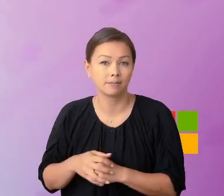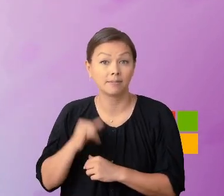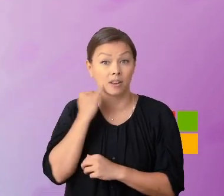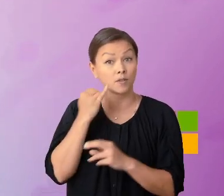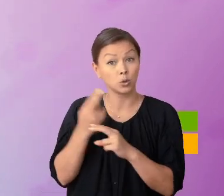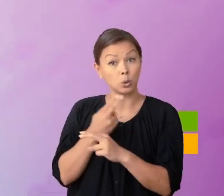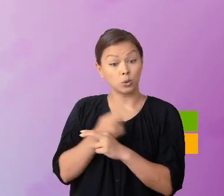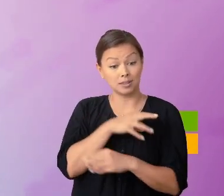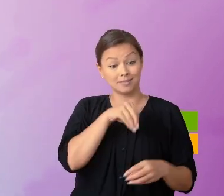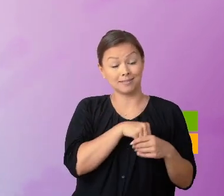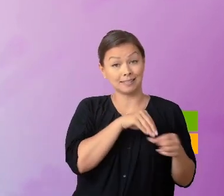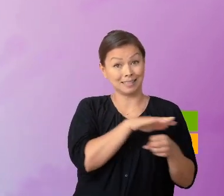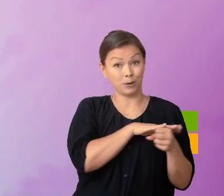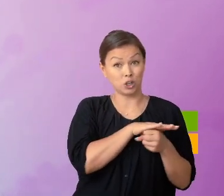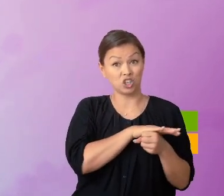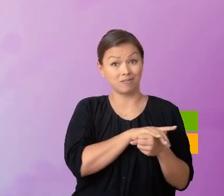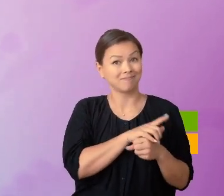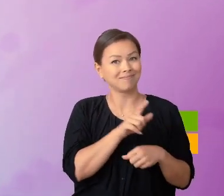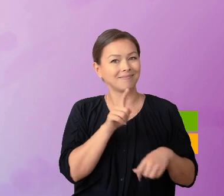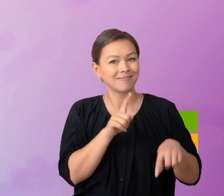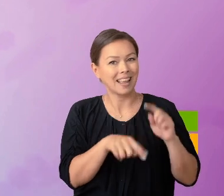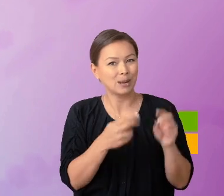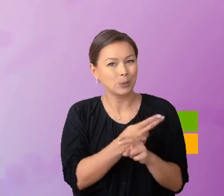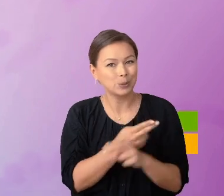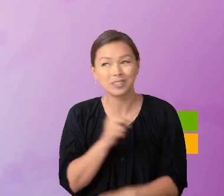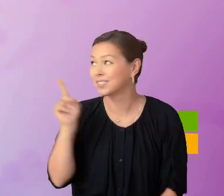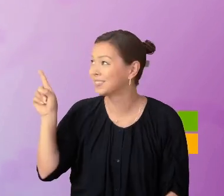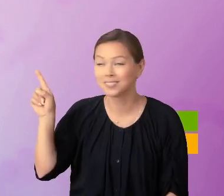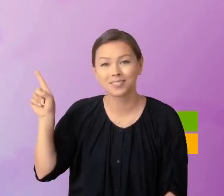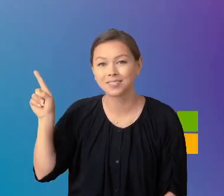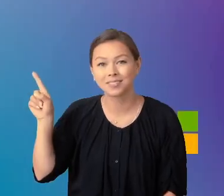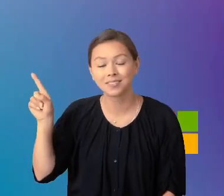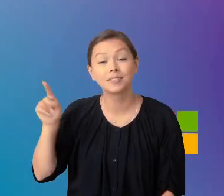unavailable to those currently utilizing on-premises infrastructure.